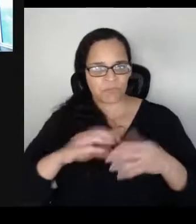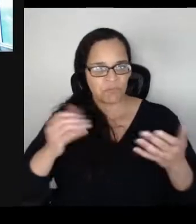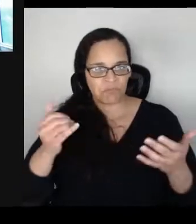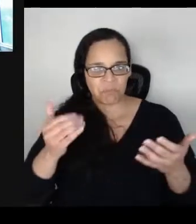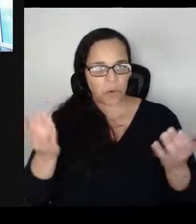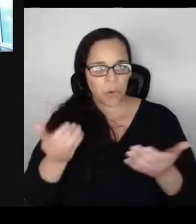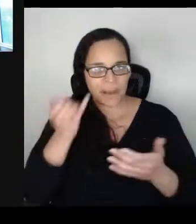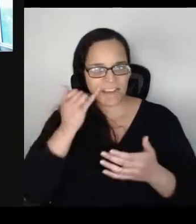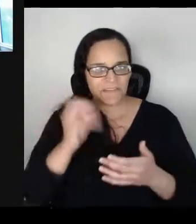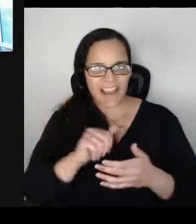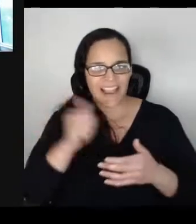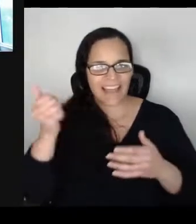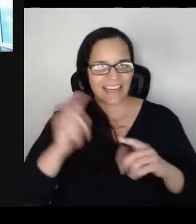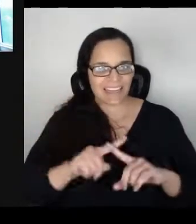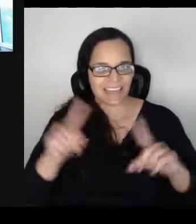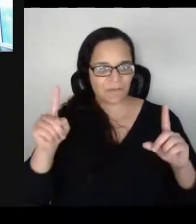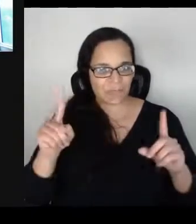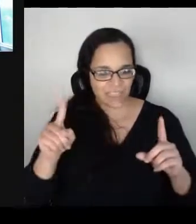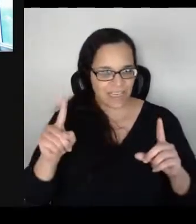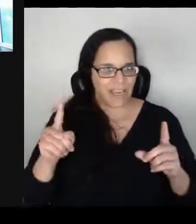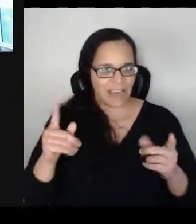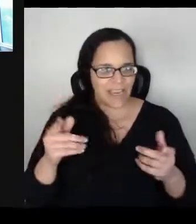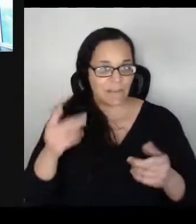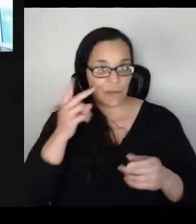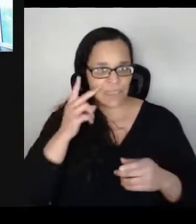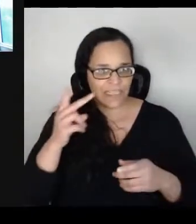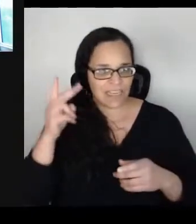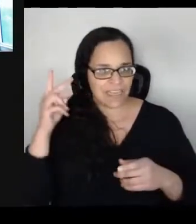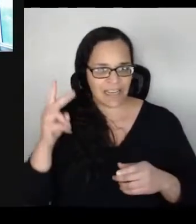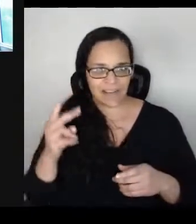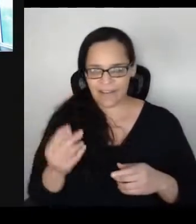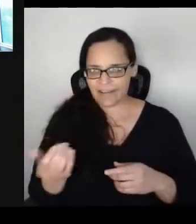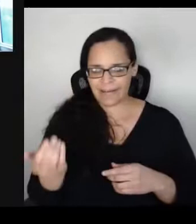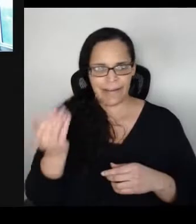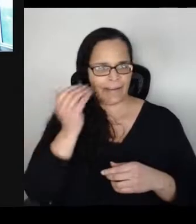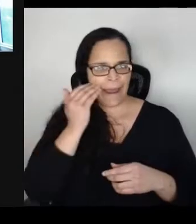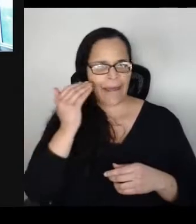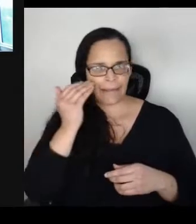in the consciousness of the country,